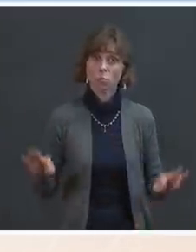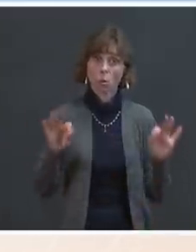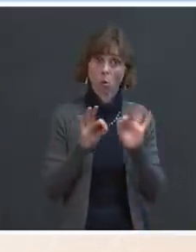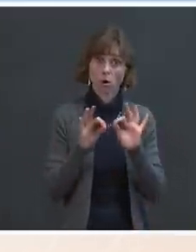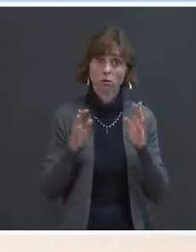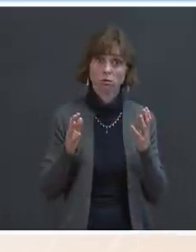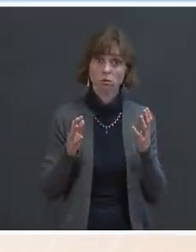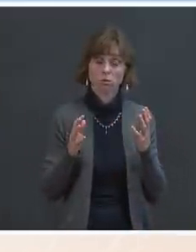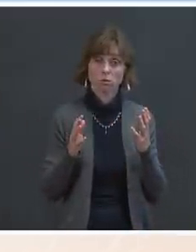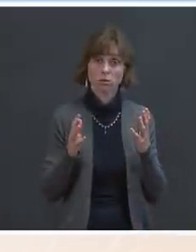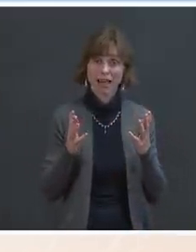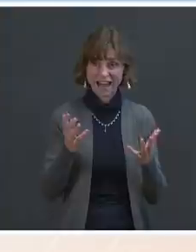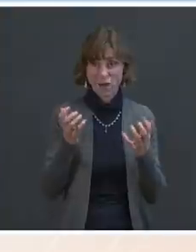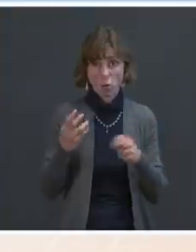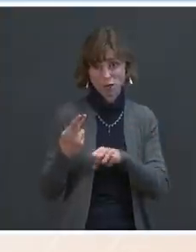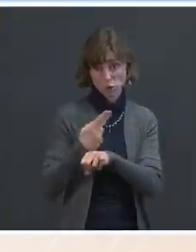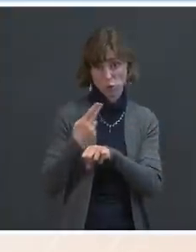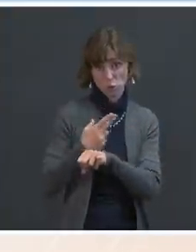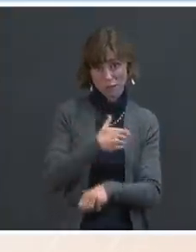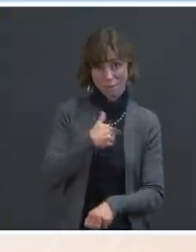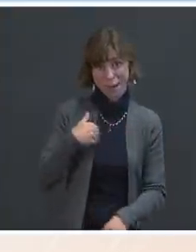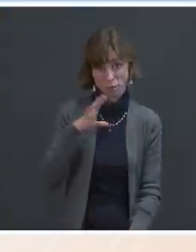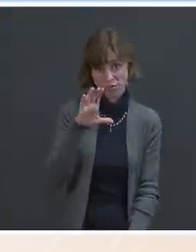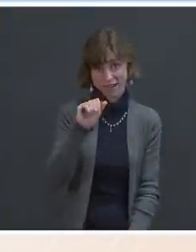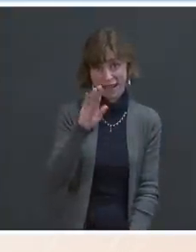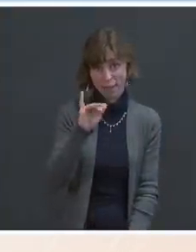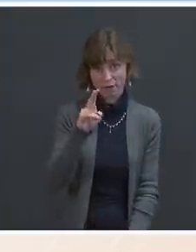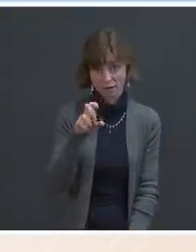members of his Cabinet so that they can be front-facing